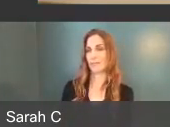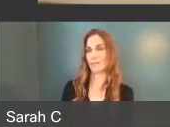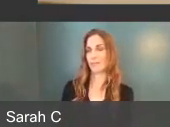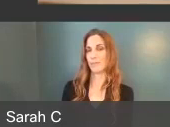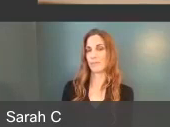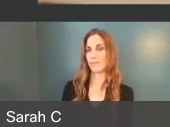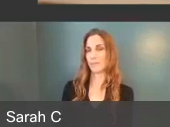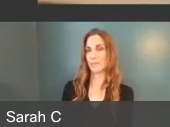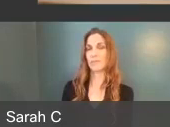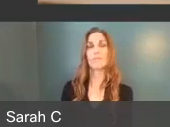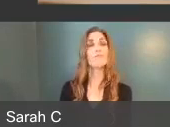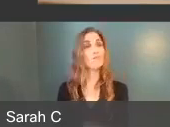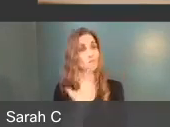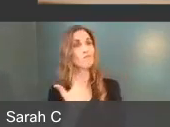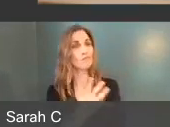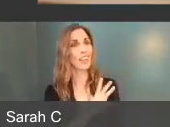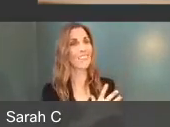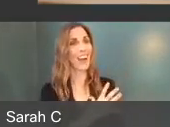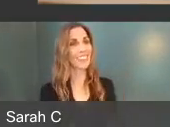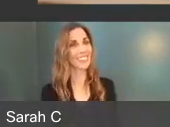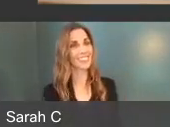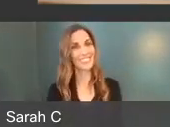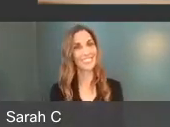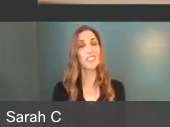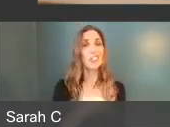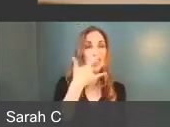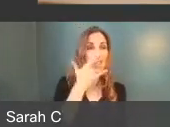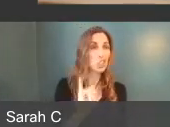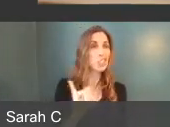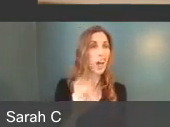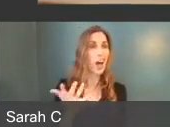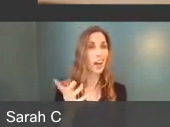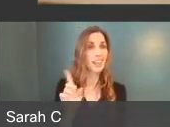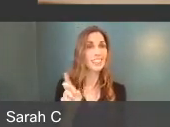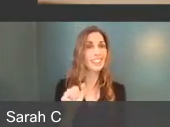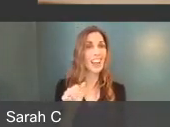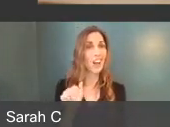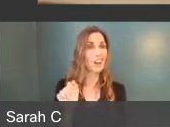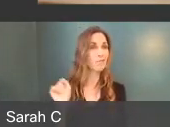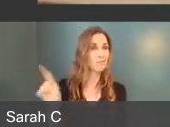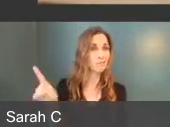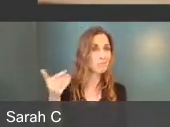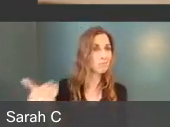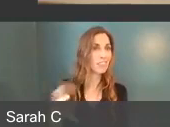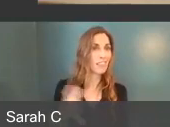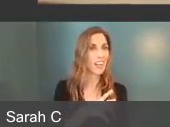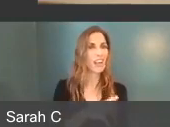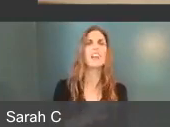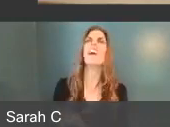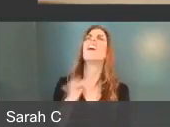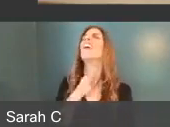[Staff] Sure... [Reporter] Okay. [Staff] ...looks like...Deanna, go ahead. [Reporter] I just had some questions about, as we get closer